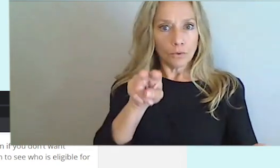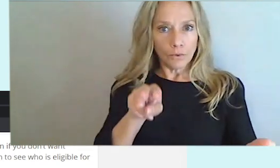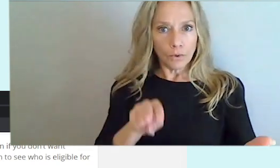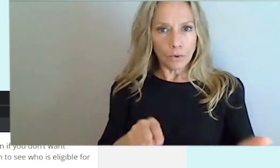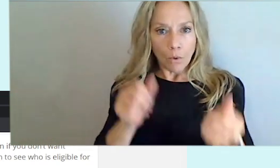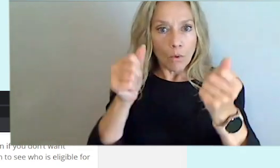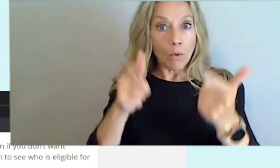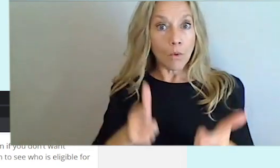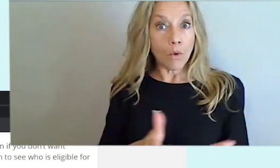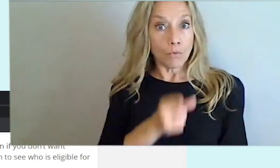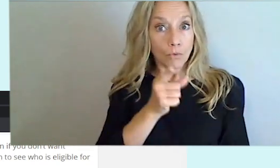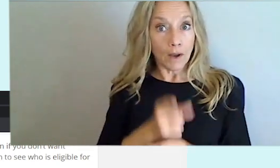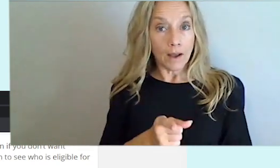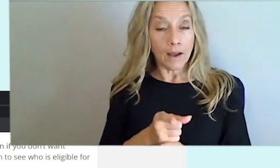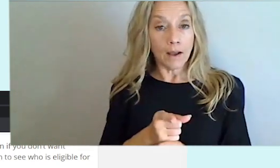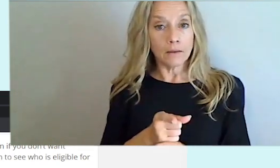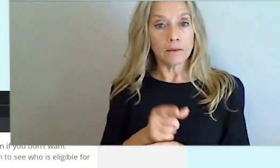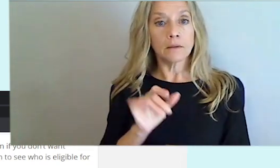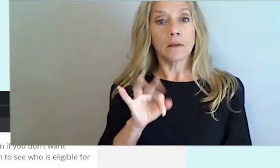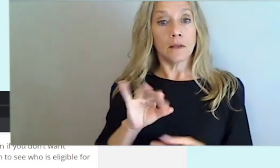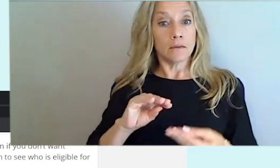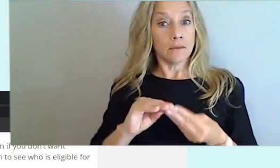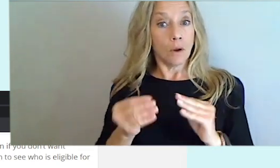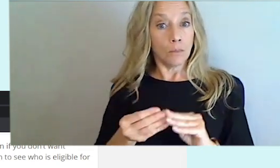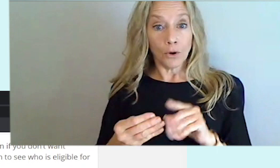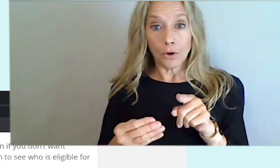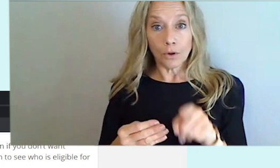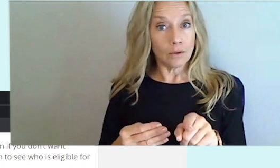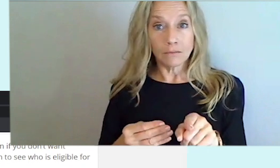If the number on file is incorrect, you must call Social Security